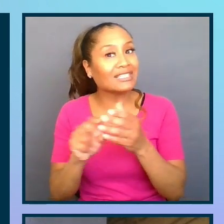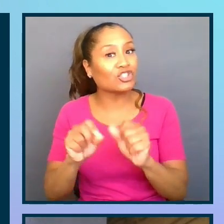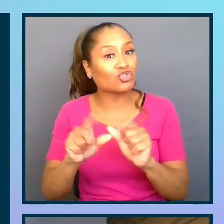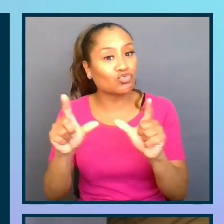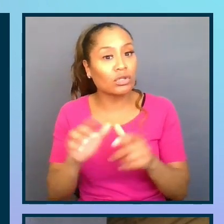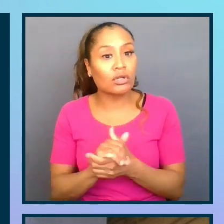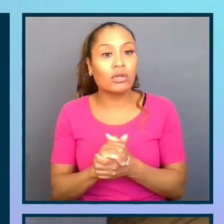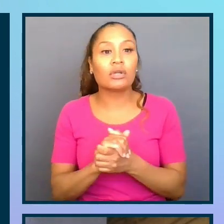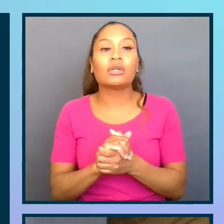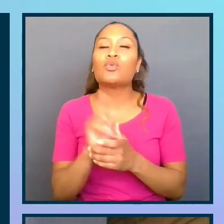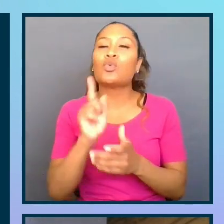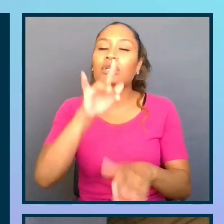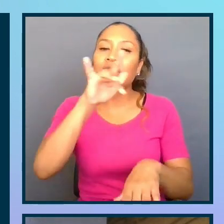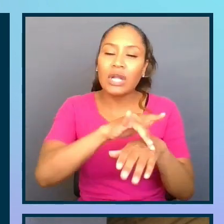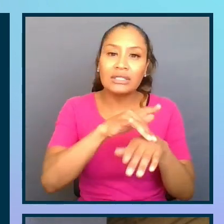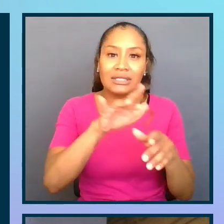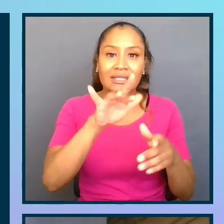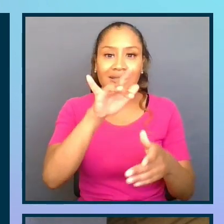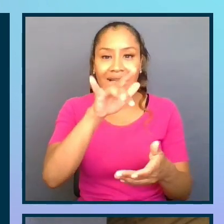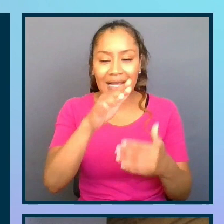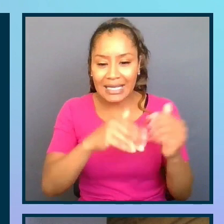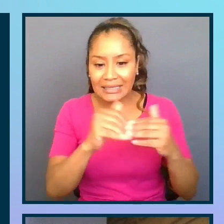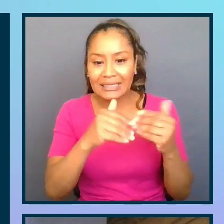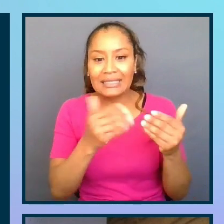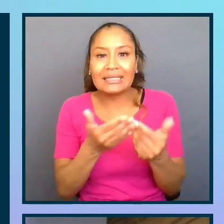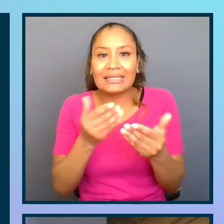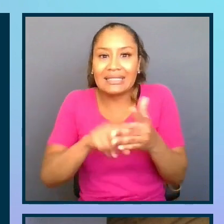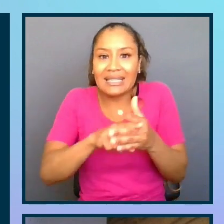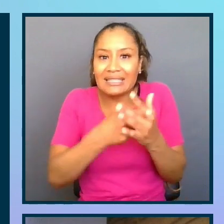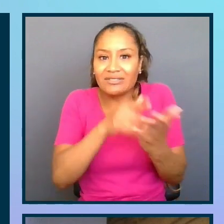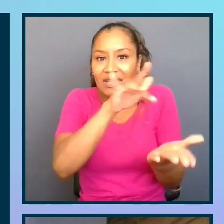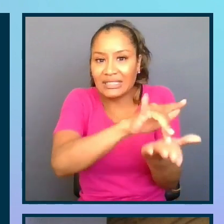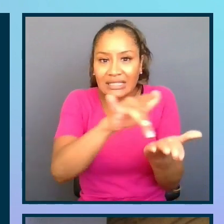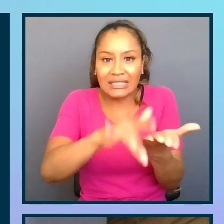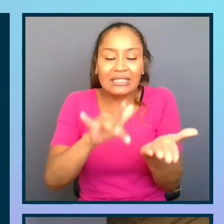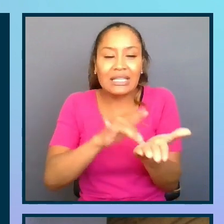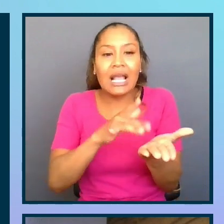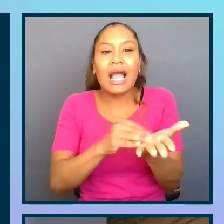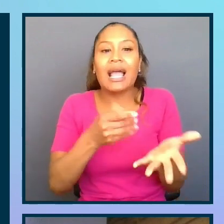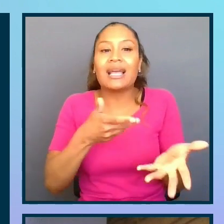make sure everything is comfortable and easy to activate and interactive states.